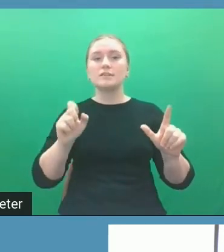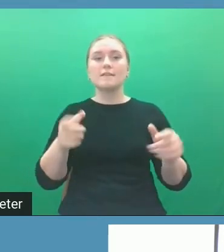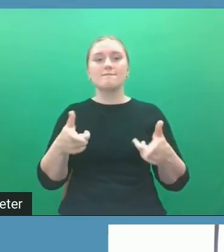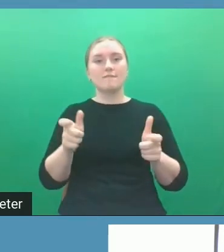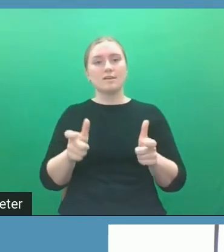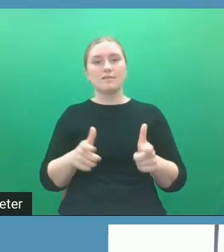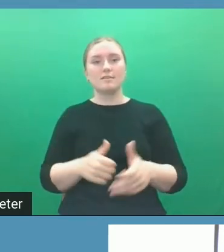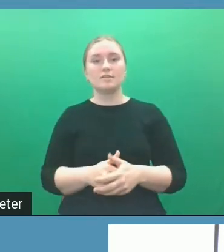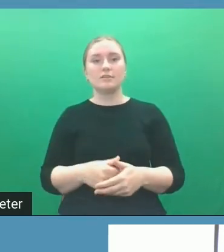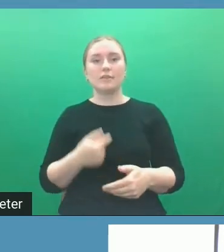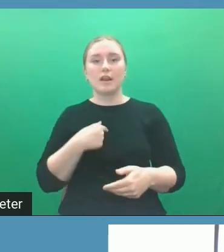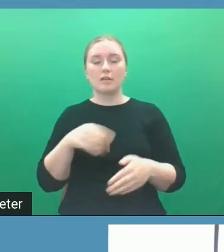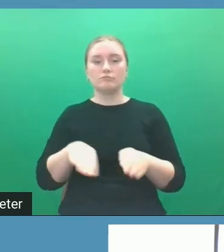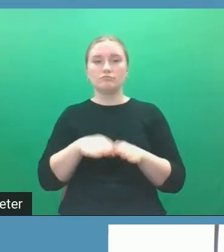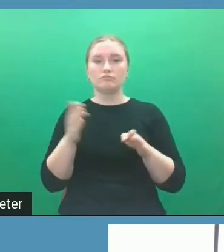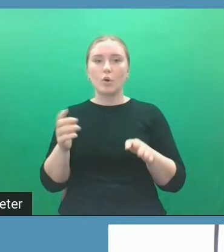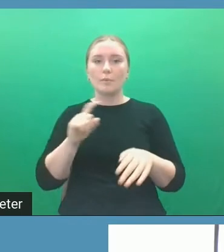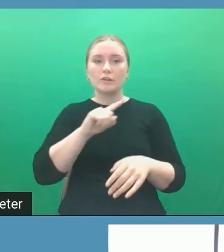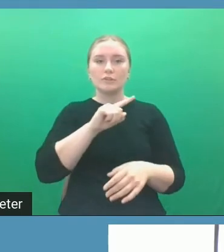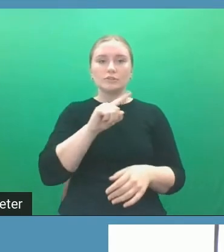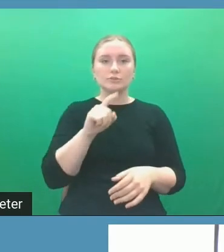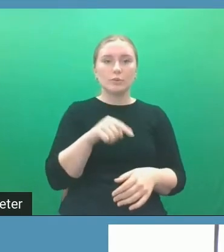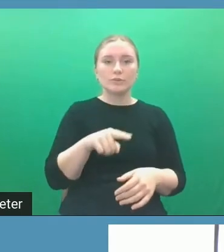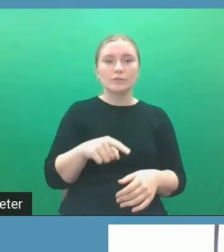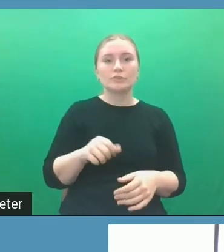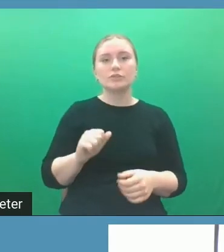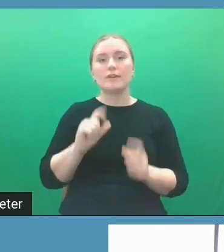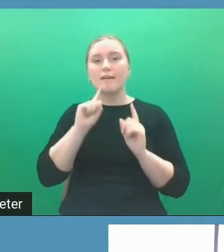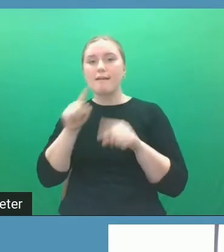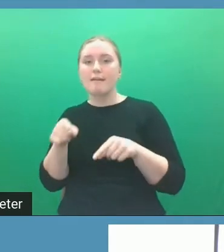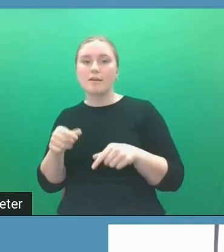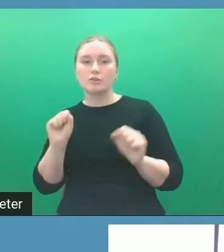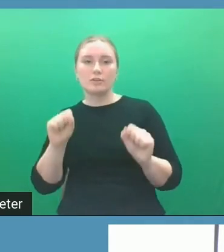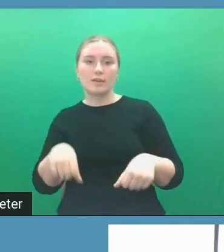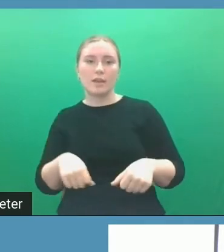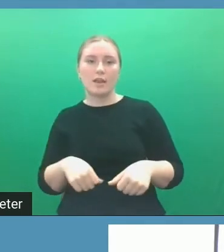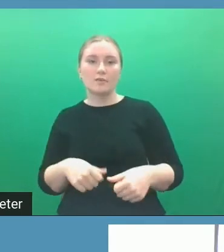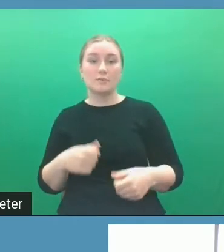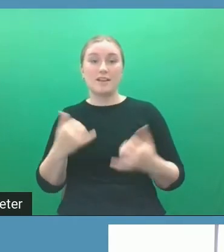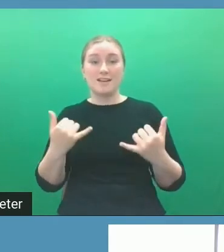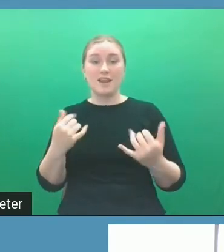things to conversation so that we can have as much conversation and discourse as we can.